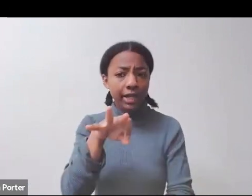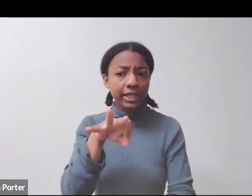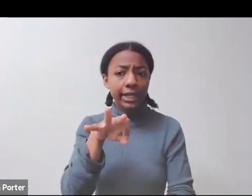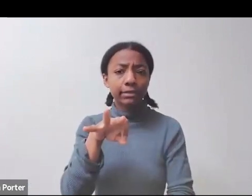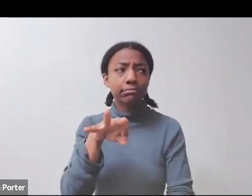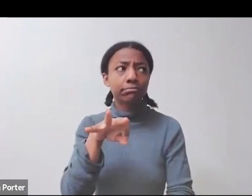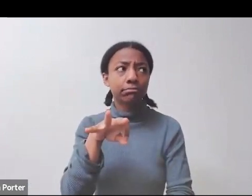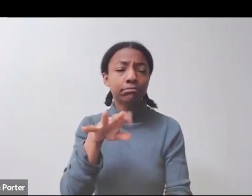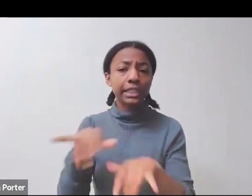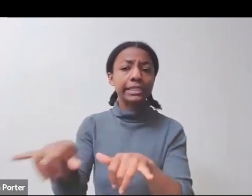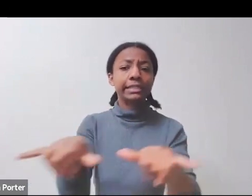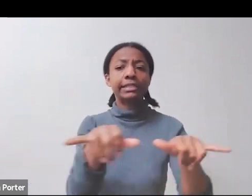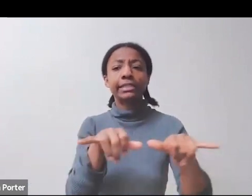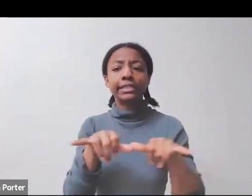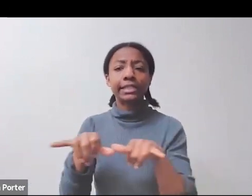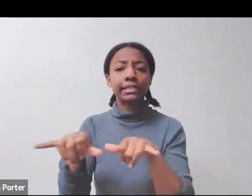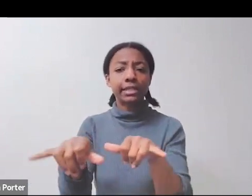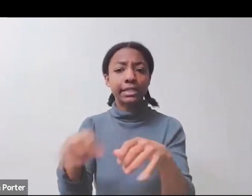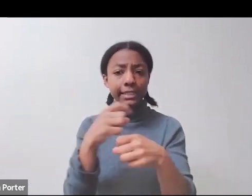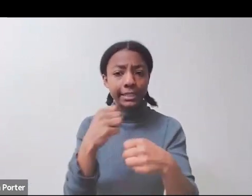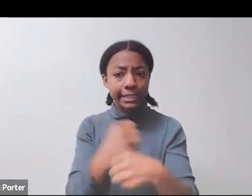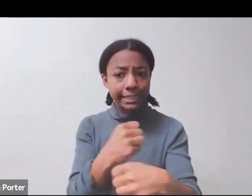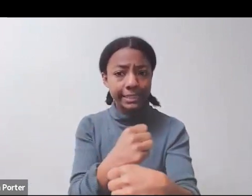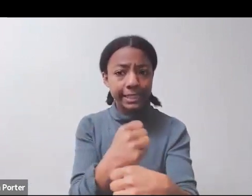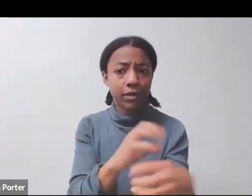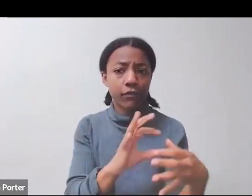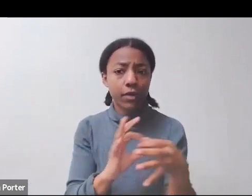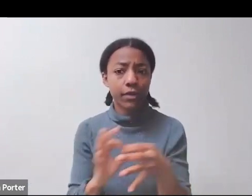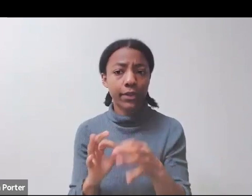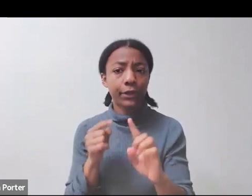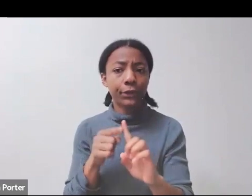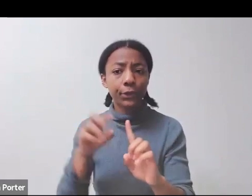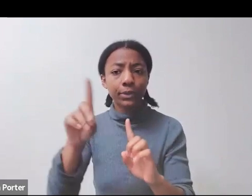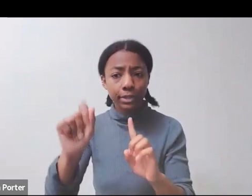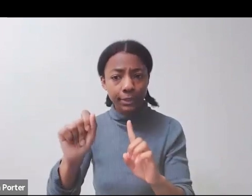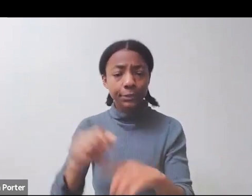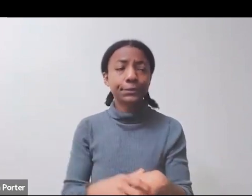Especially in regards to working in the field of STEM